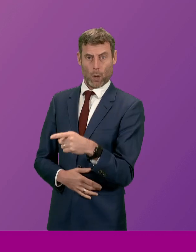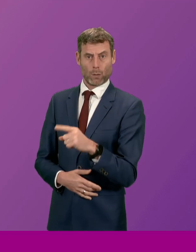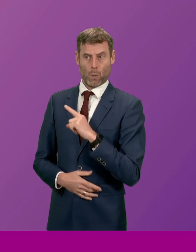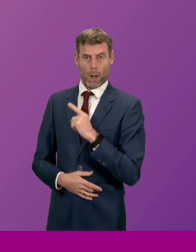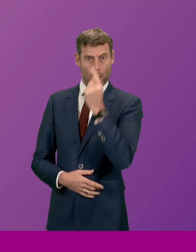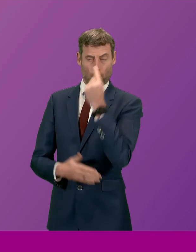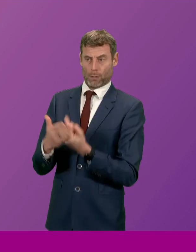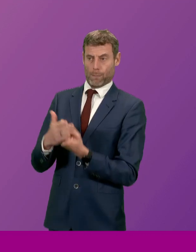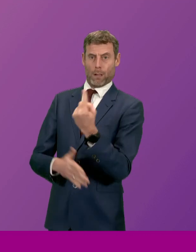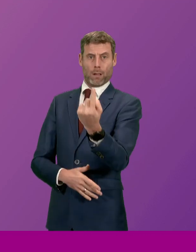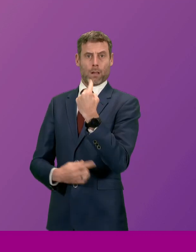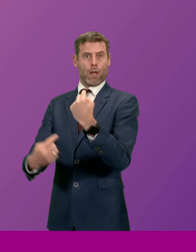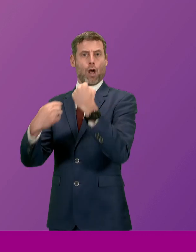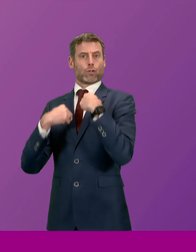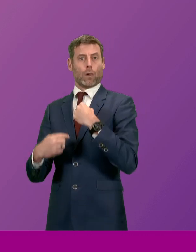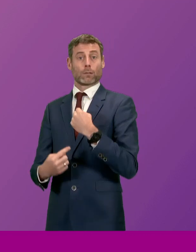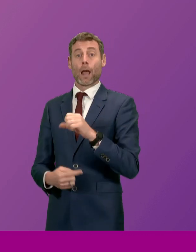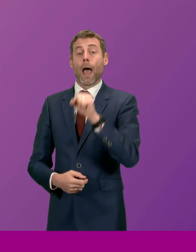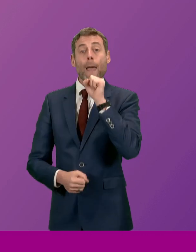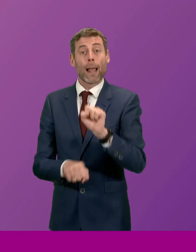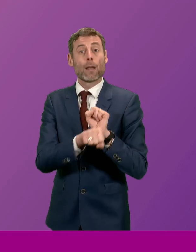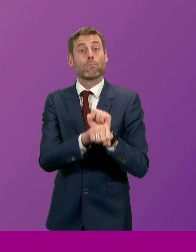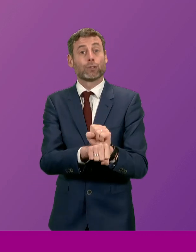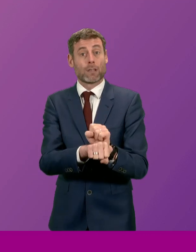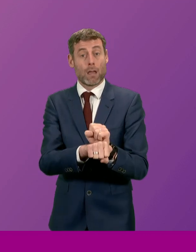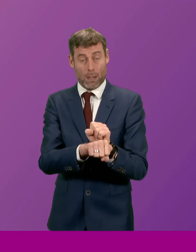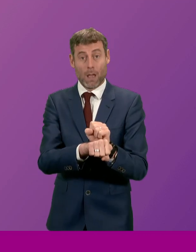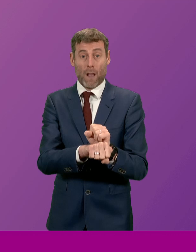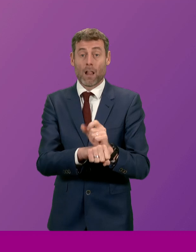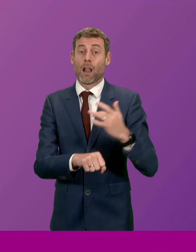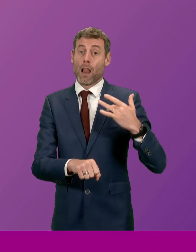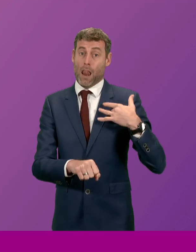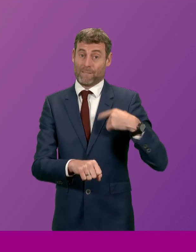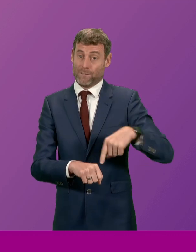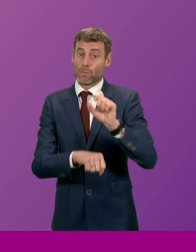assault. A male prisoner is serving life for murder in a women’s prison and is able to get